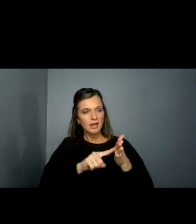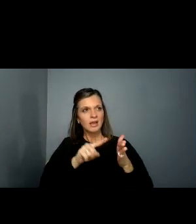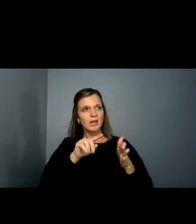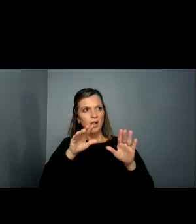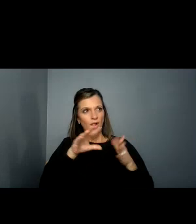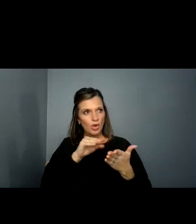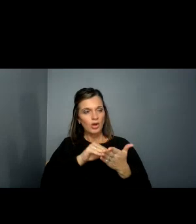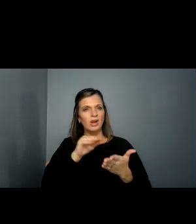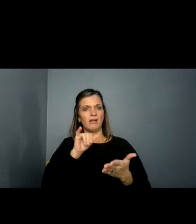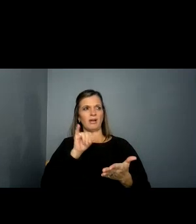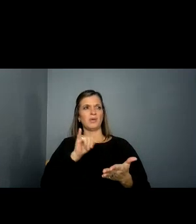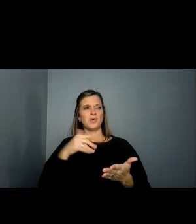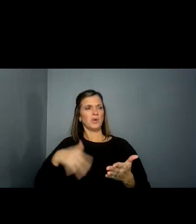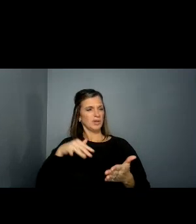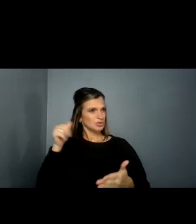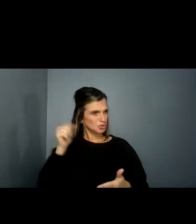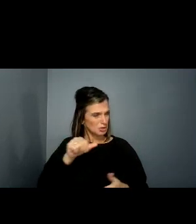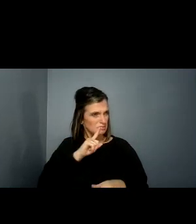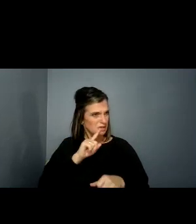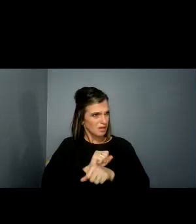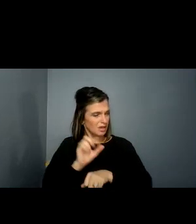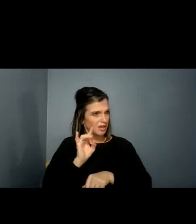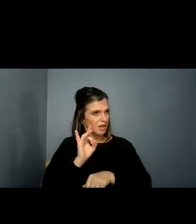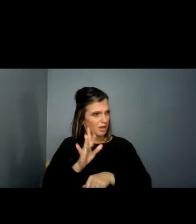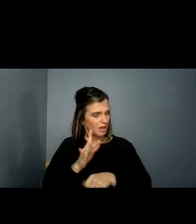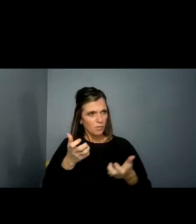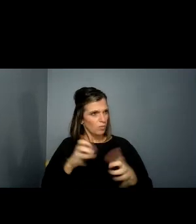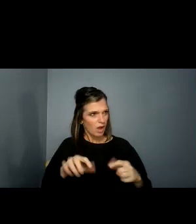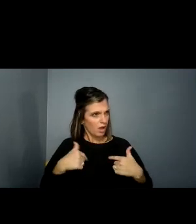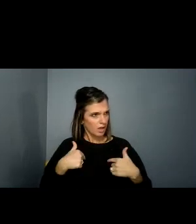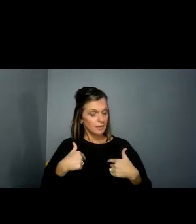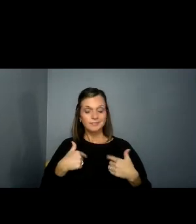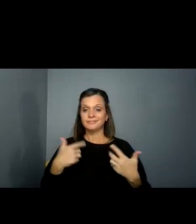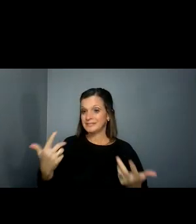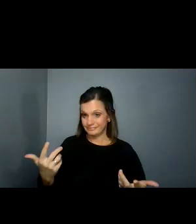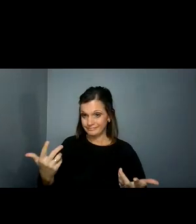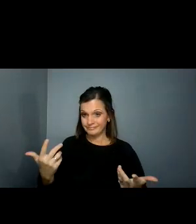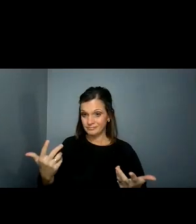You only can go so far. Now the Baja. I see more of that in the clinic.